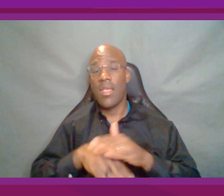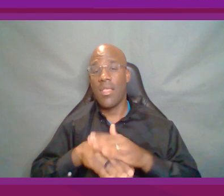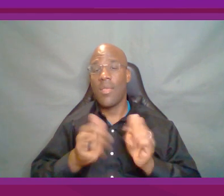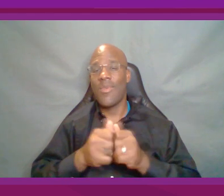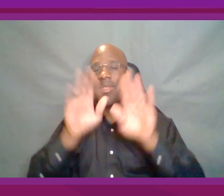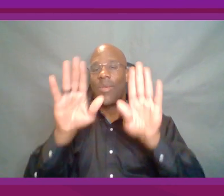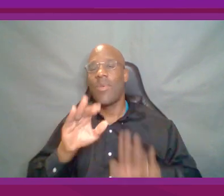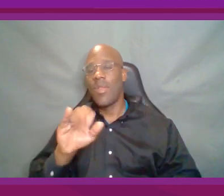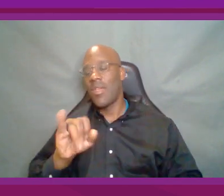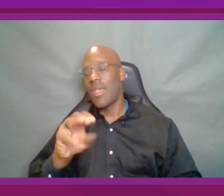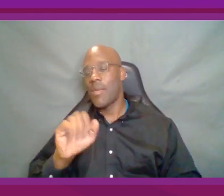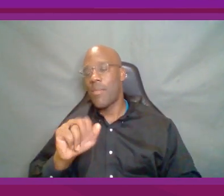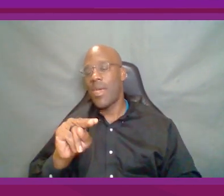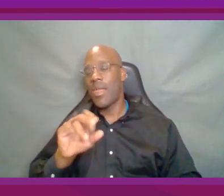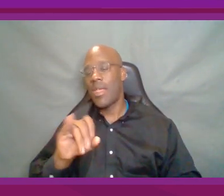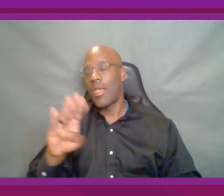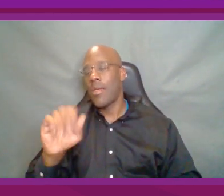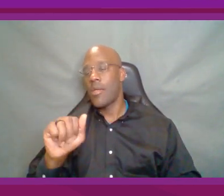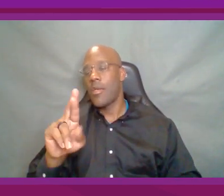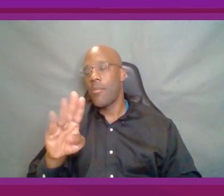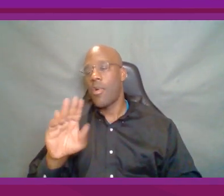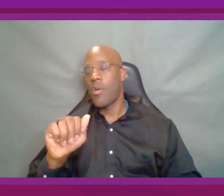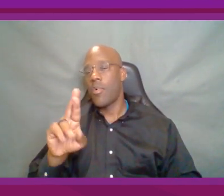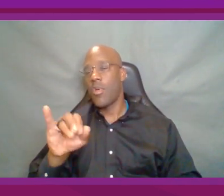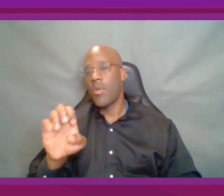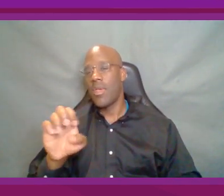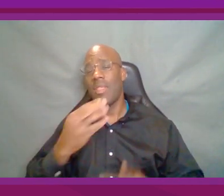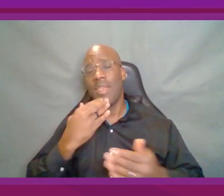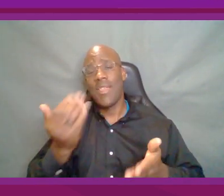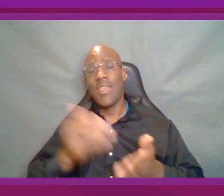with the wonderful Imani Barbarin. So thank you all once again, and I hope you have a wonderful day!